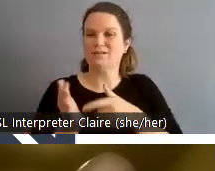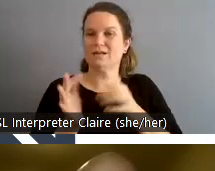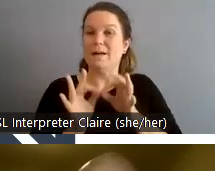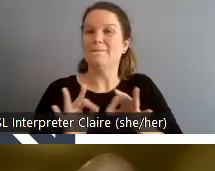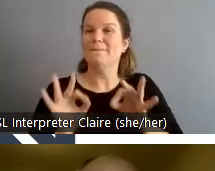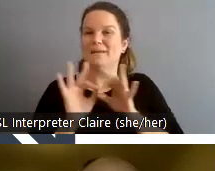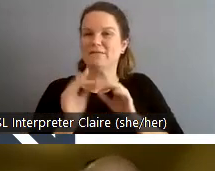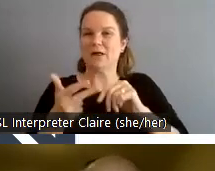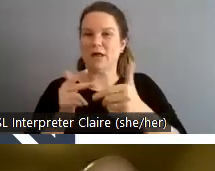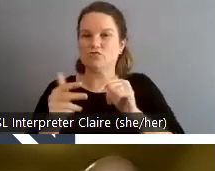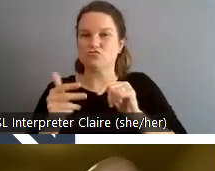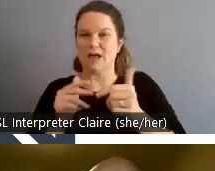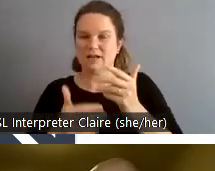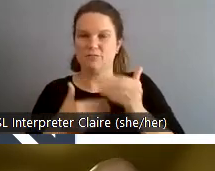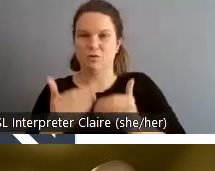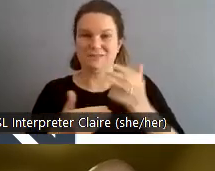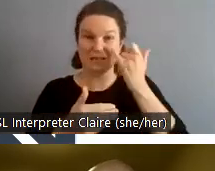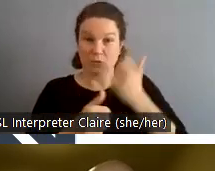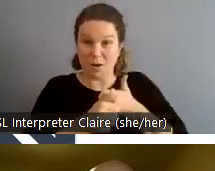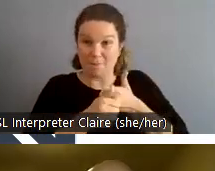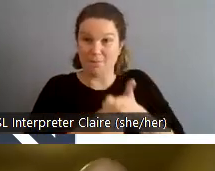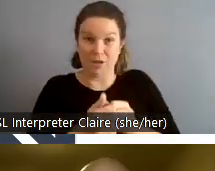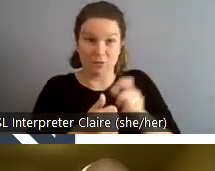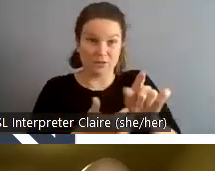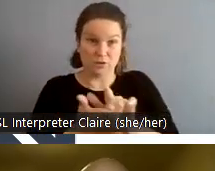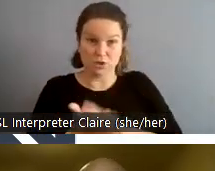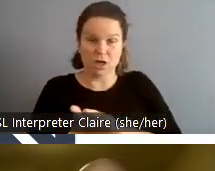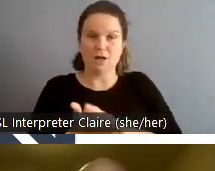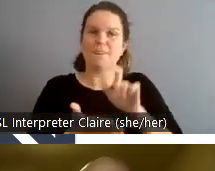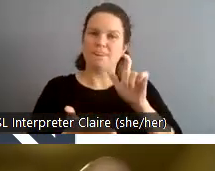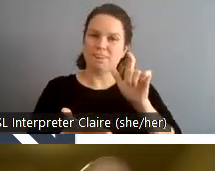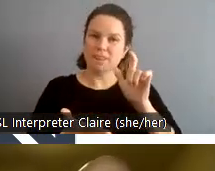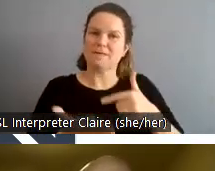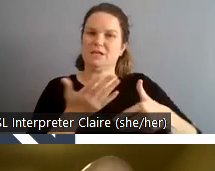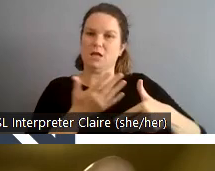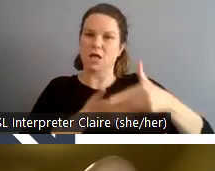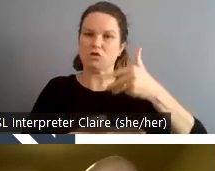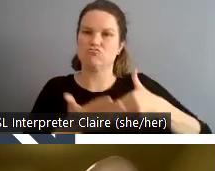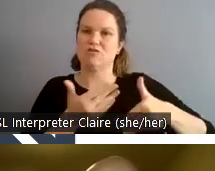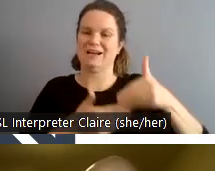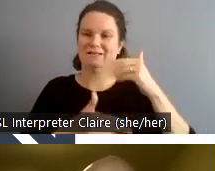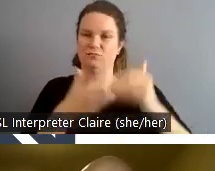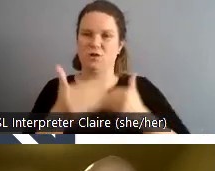process, if you're going to comply with this law there has to be a meaningful